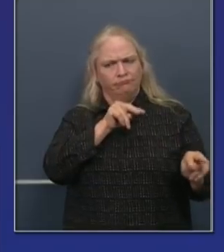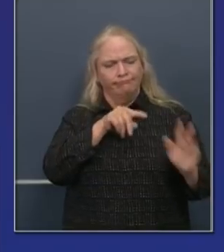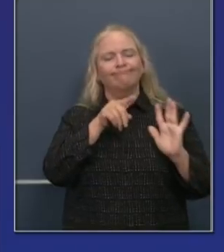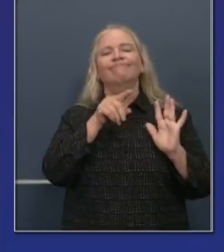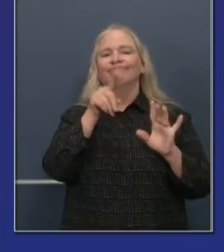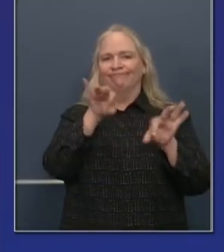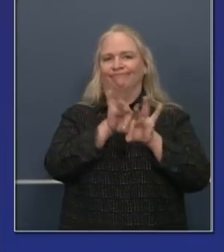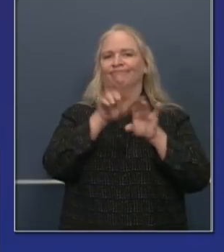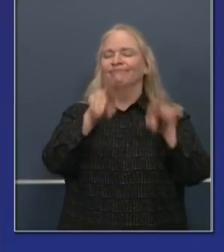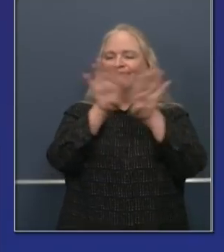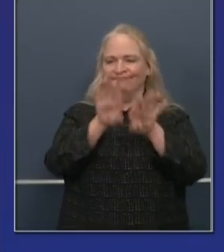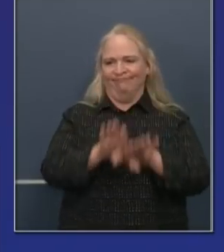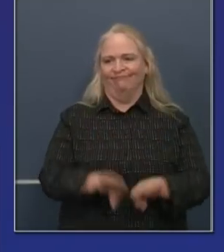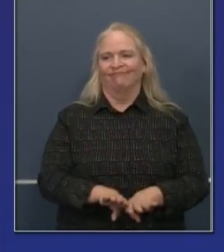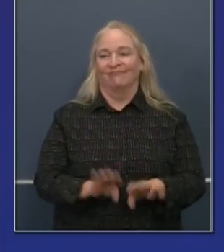EVERYTHING BETTER AND THE